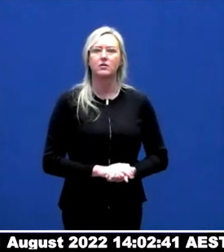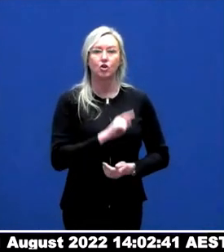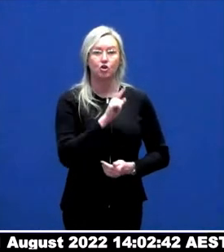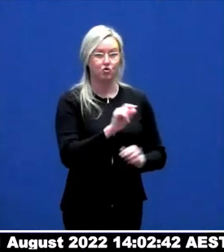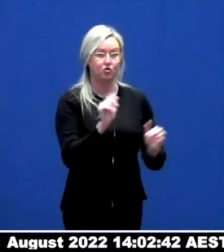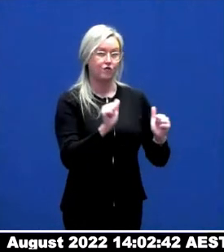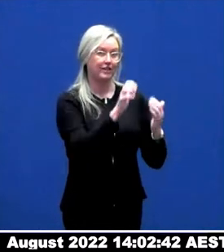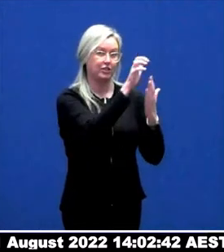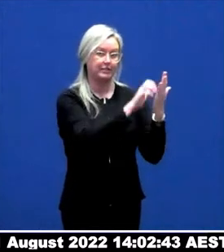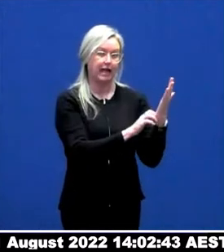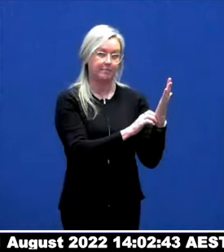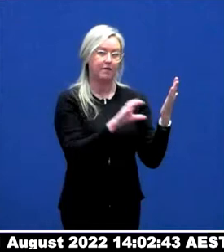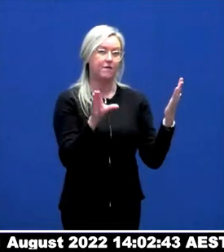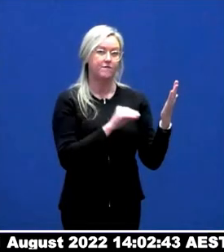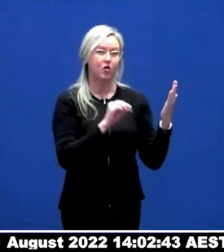and that's the statement dated 3 August 2022.